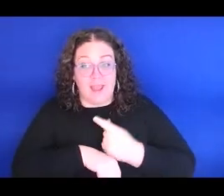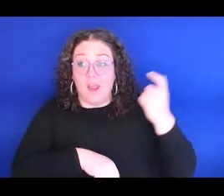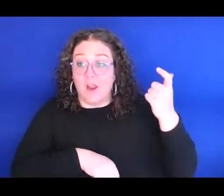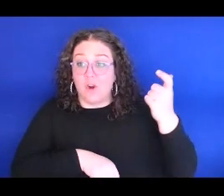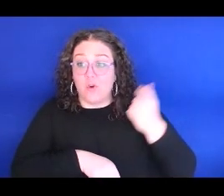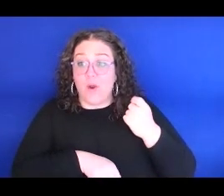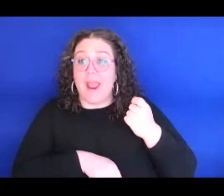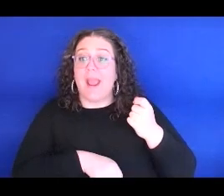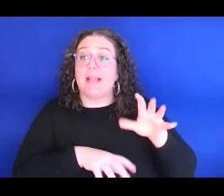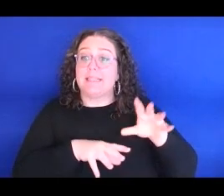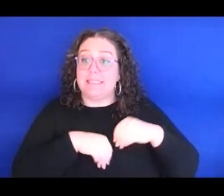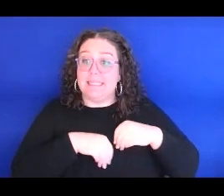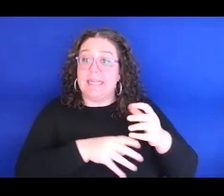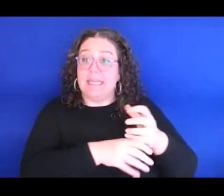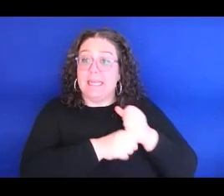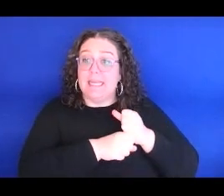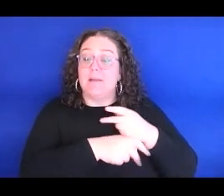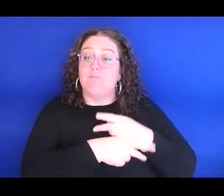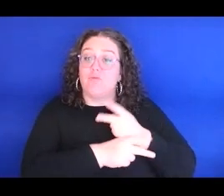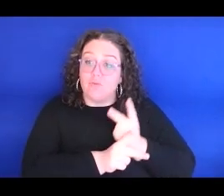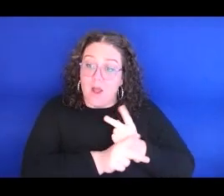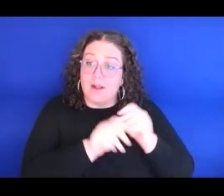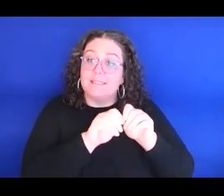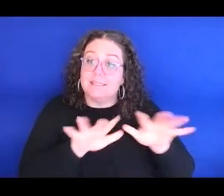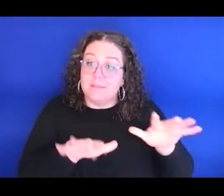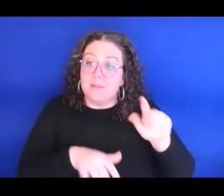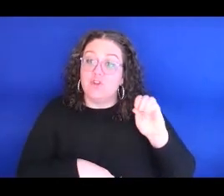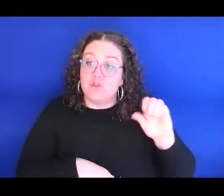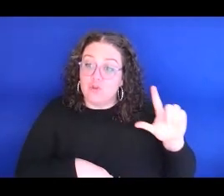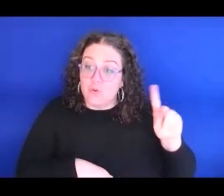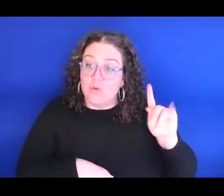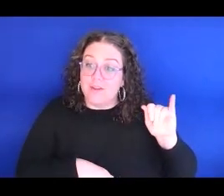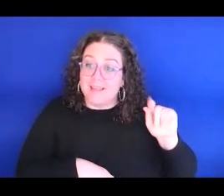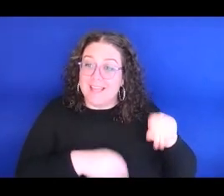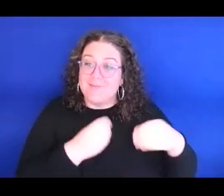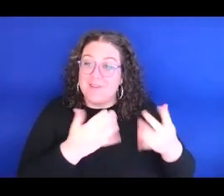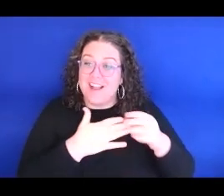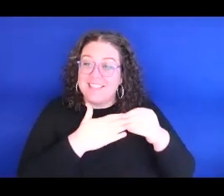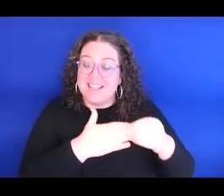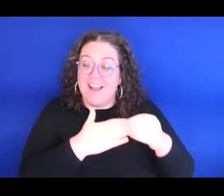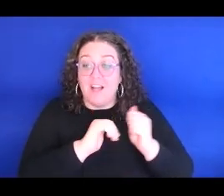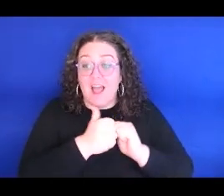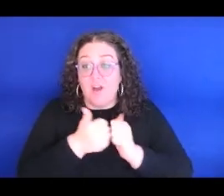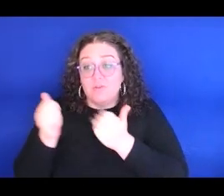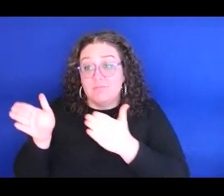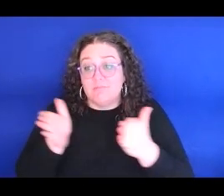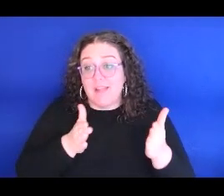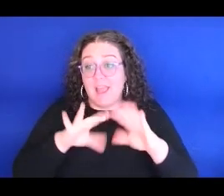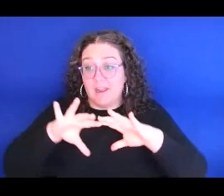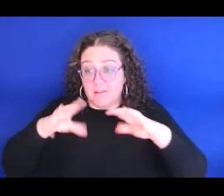Toolkit, which provides guidance on how to plan, package, and promote your products.